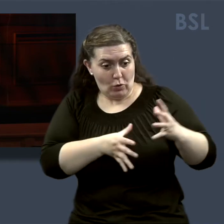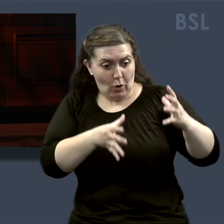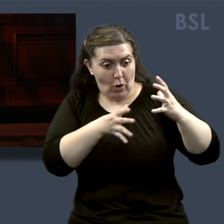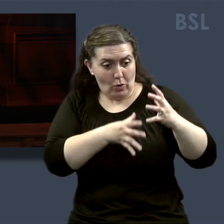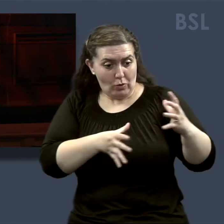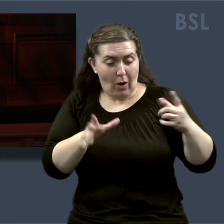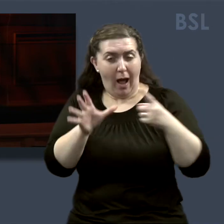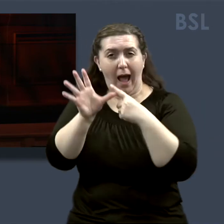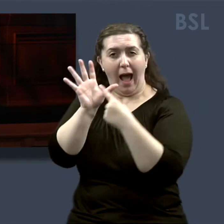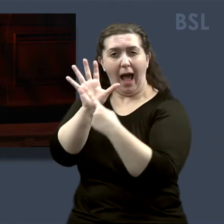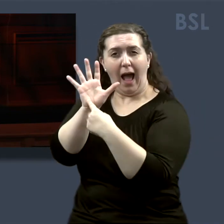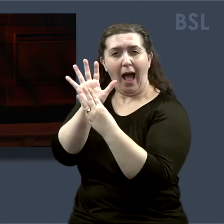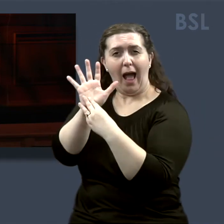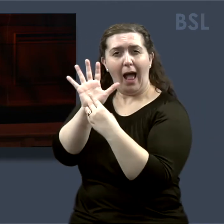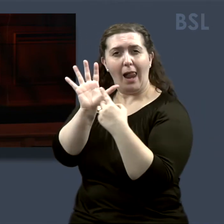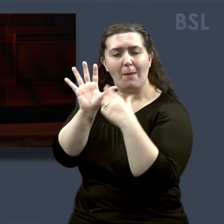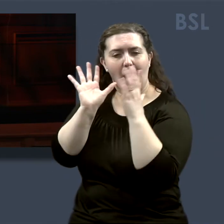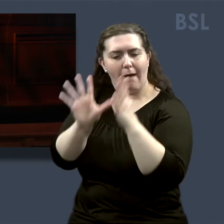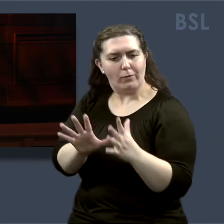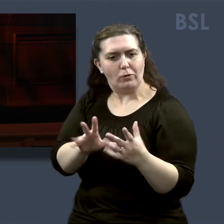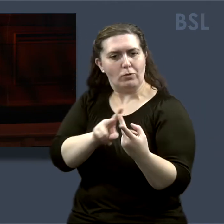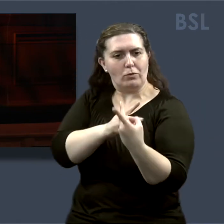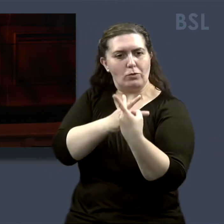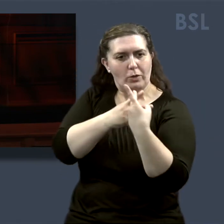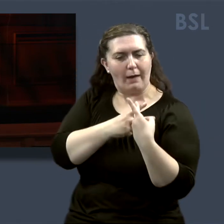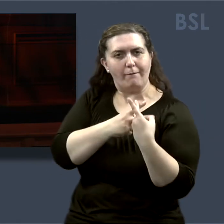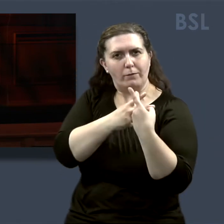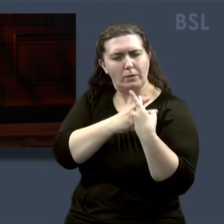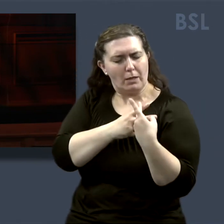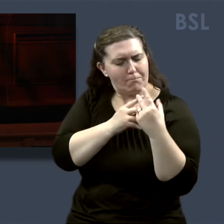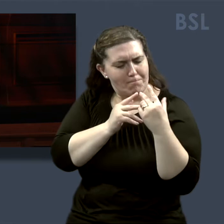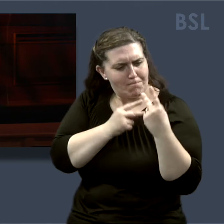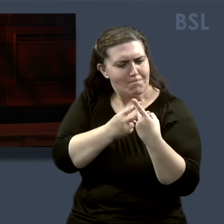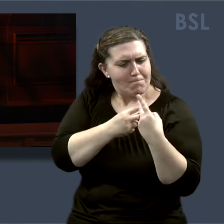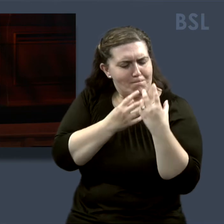Alma taught that we must nourish our testimony with much care.